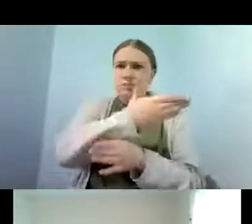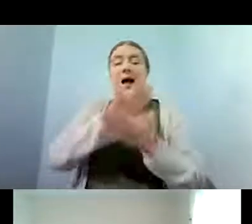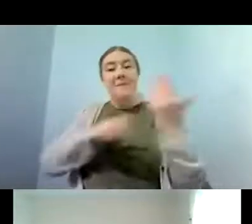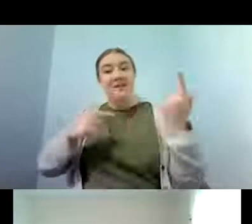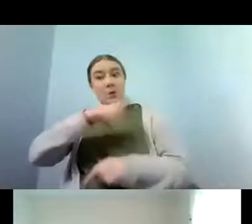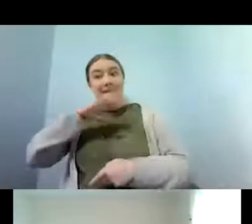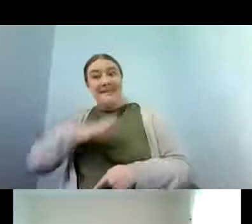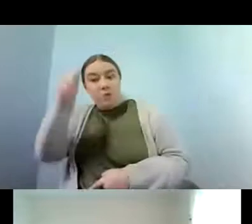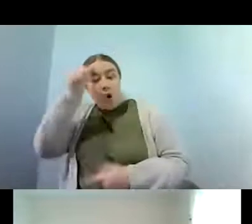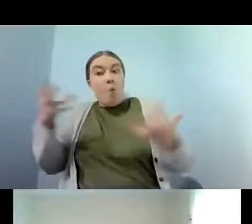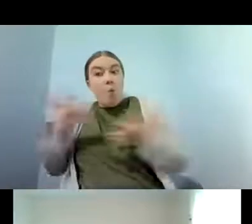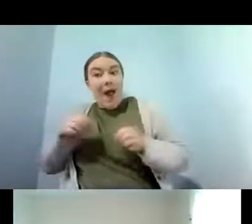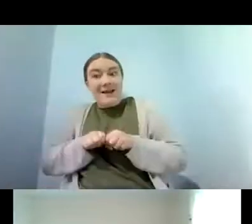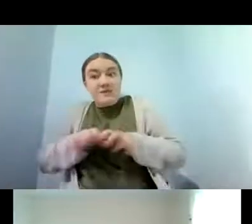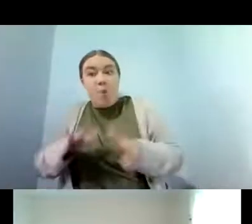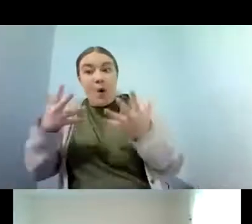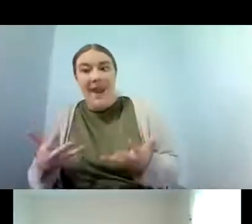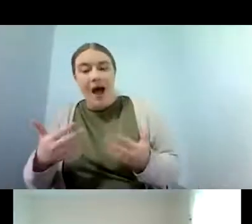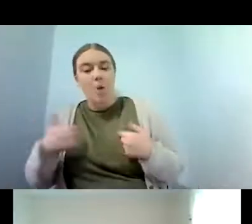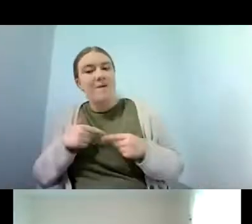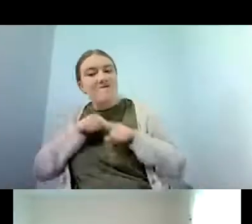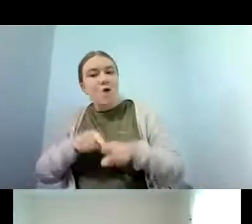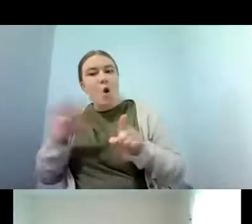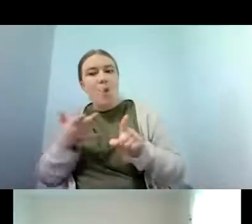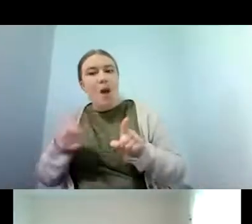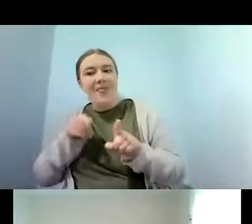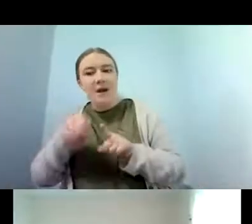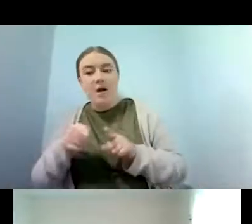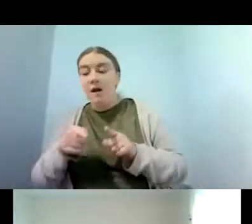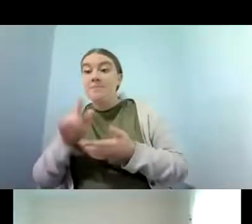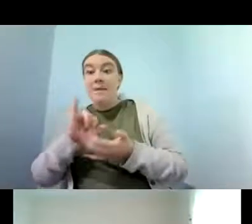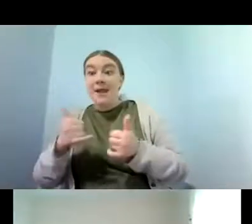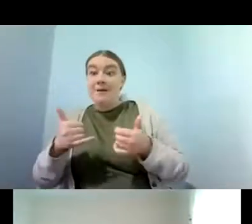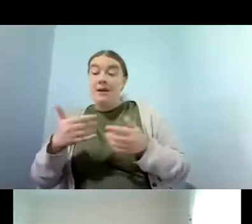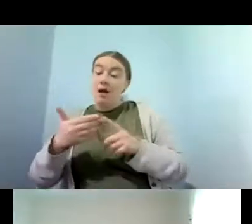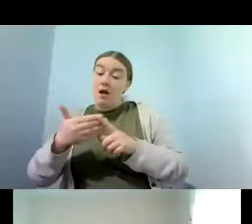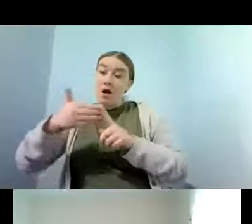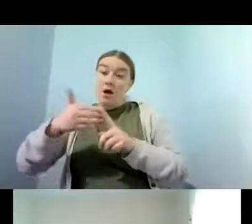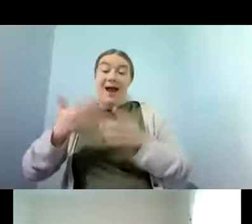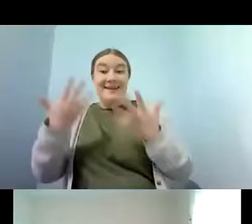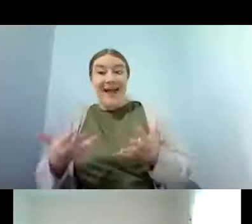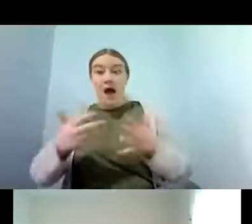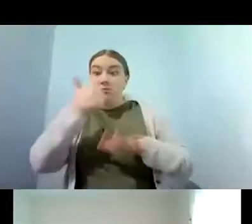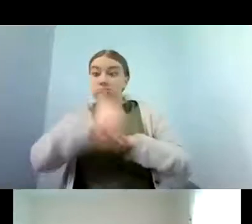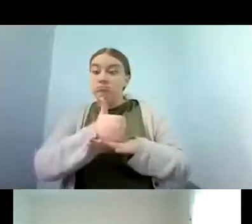for us to monitor that change each year now as the river becomes um reconnected and we want to